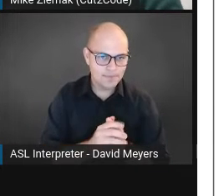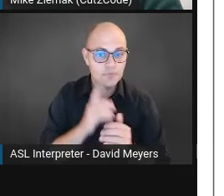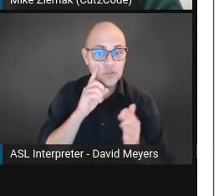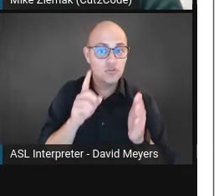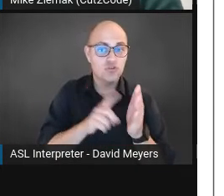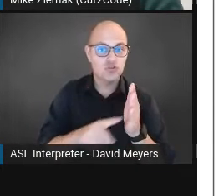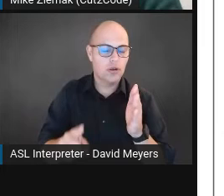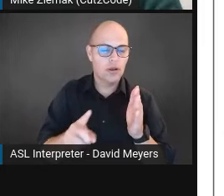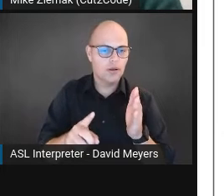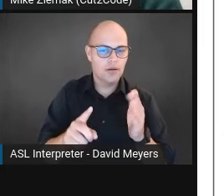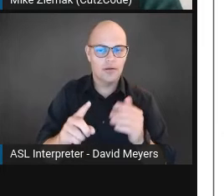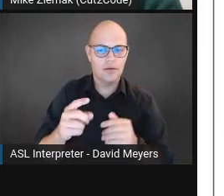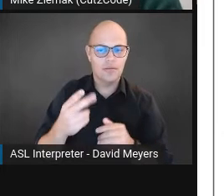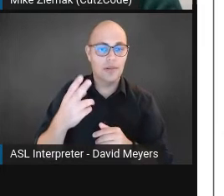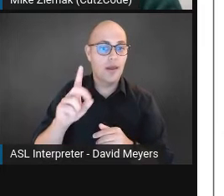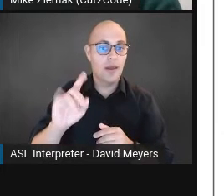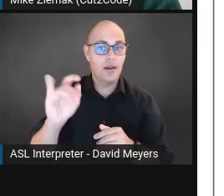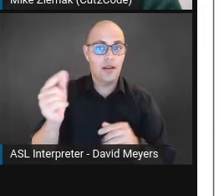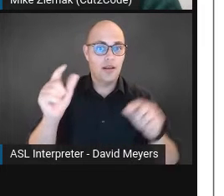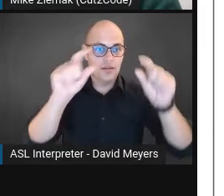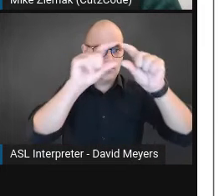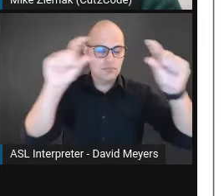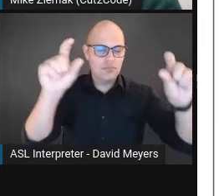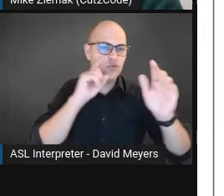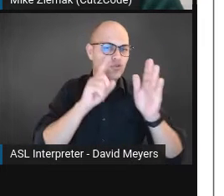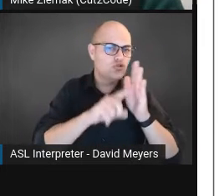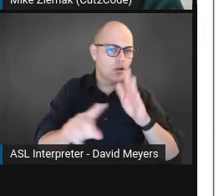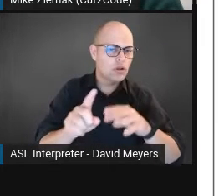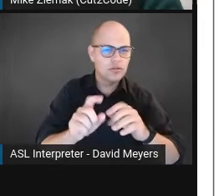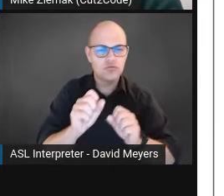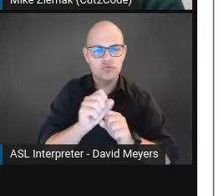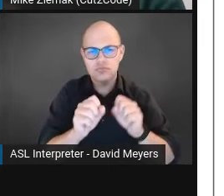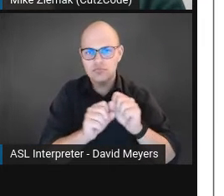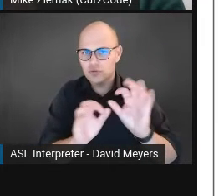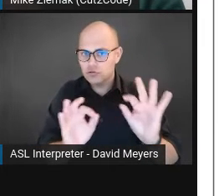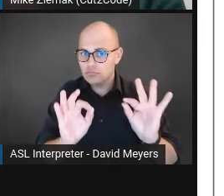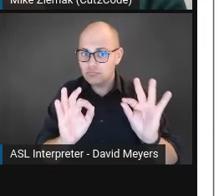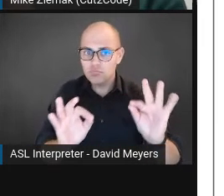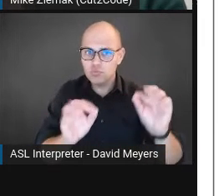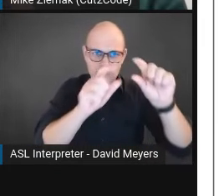This is what we just done, we've made sure that we have coming